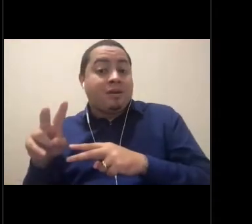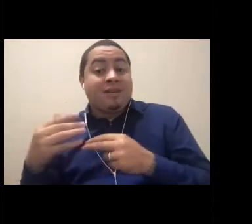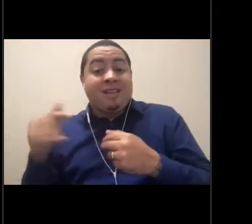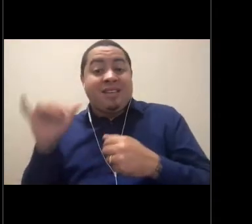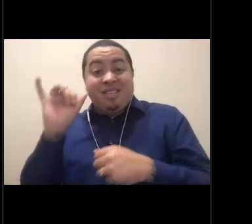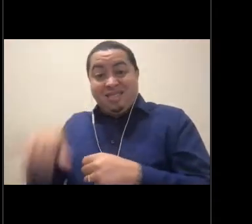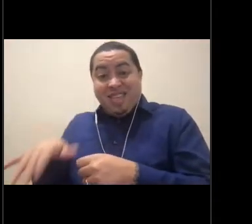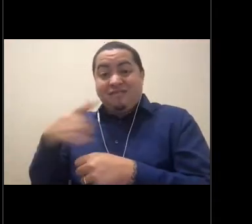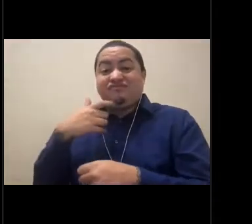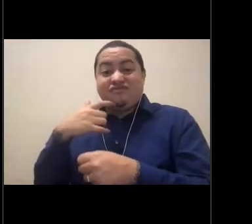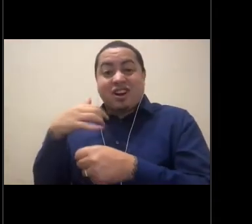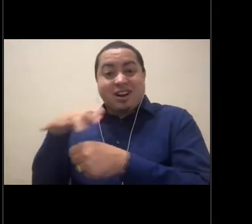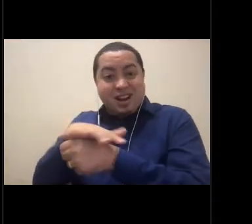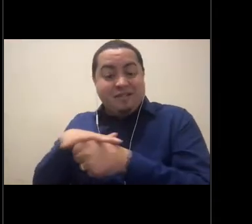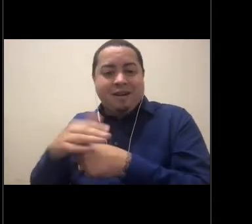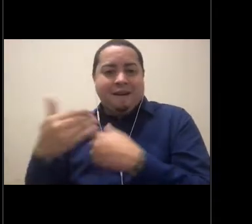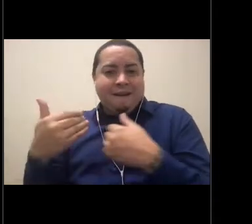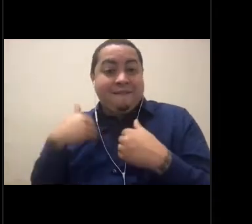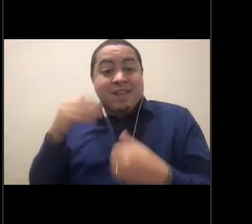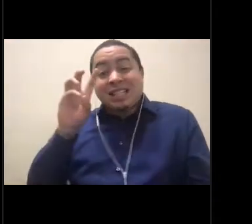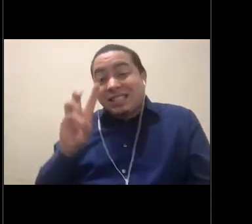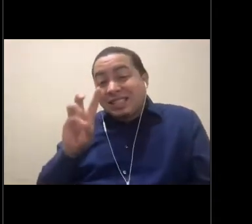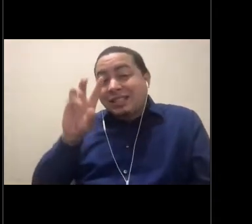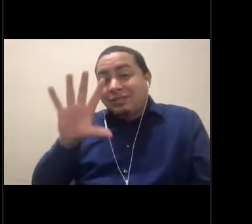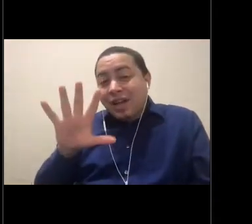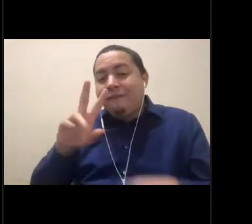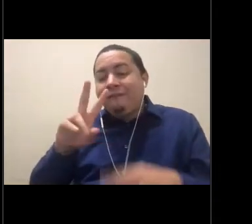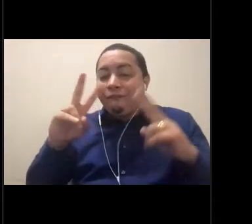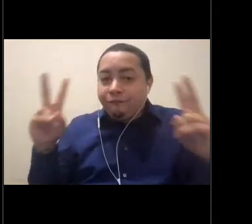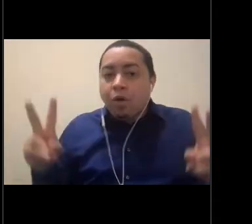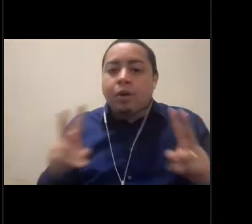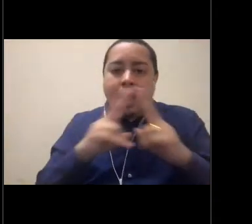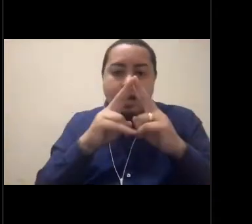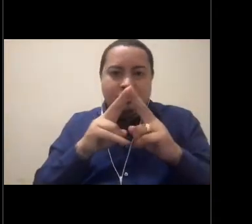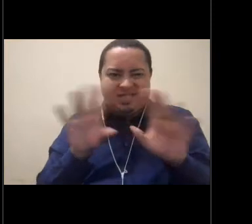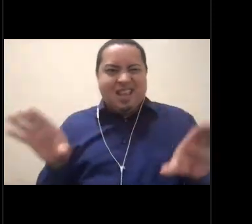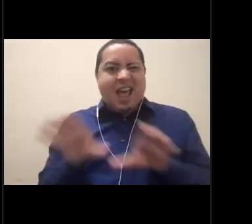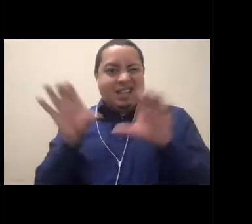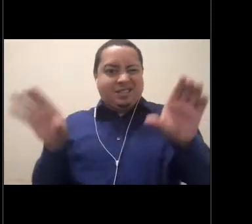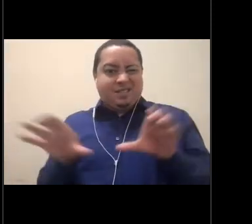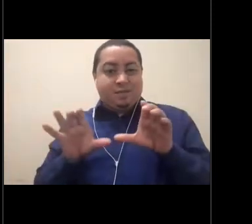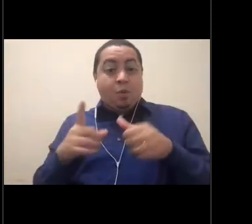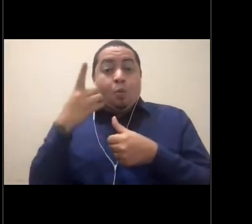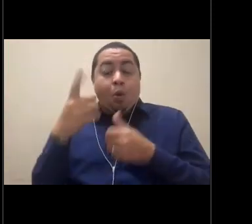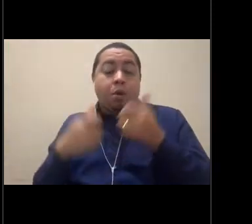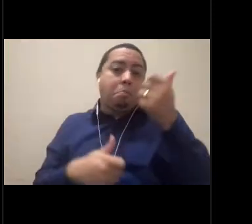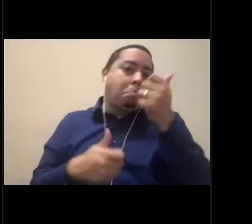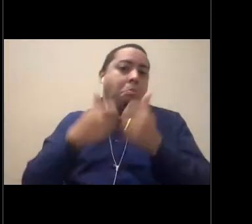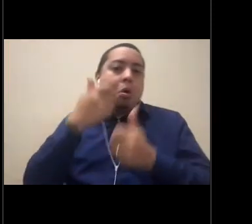And within that region, one of the most active areas is Mexico.